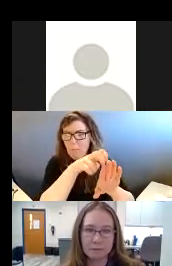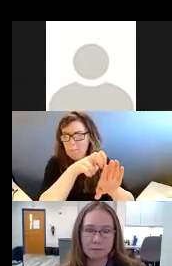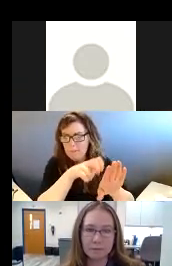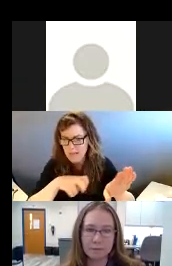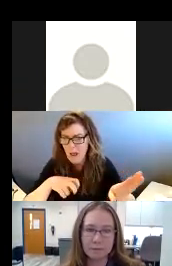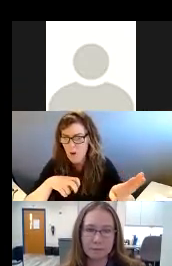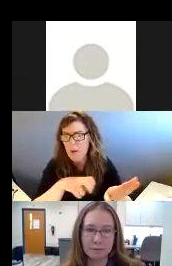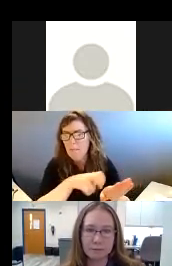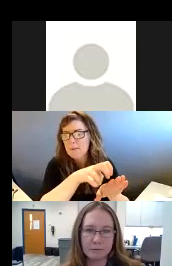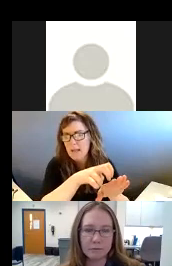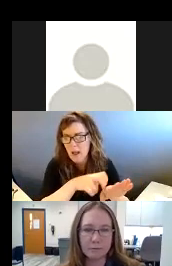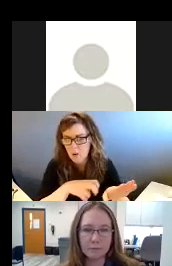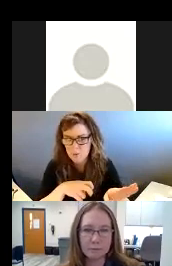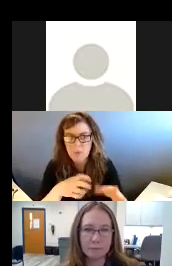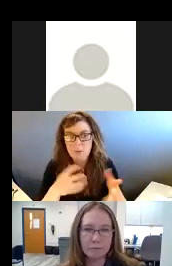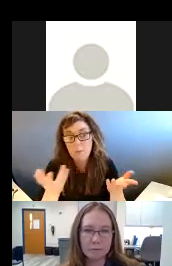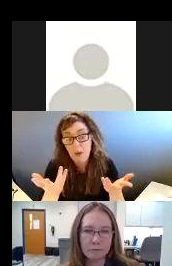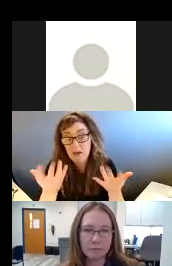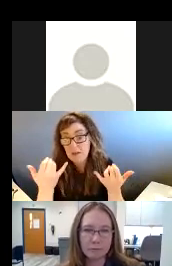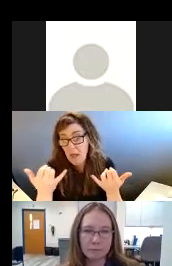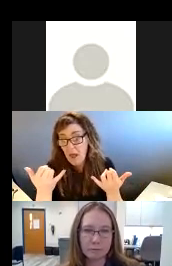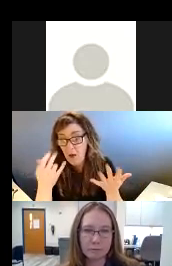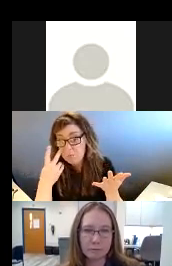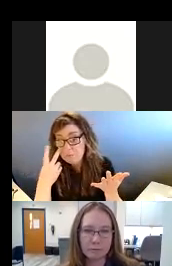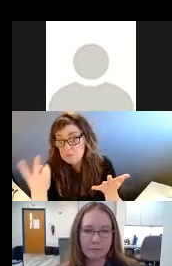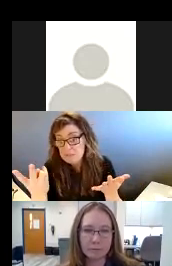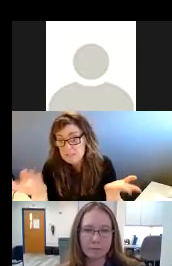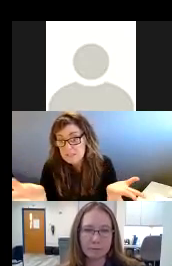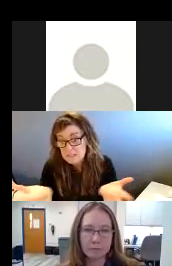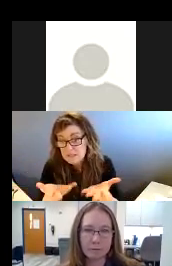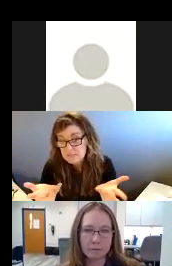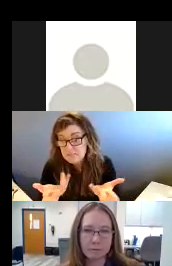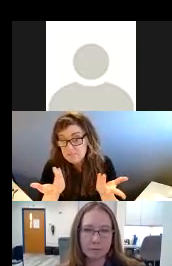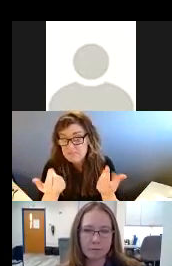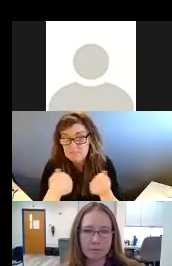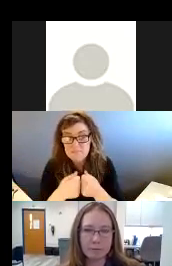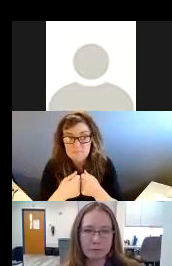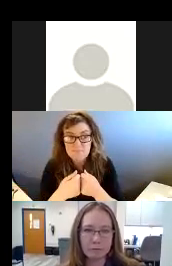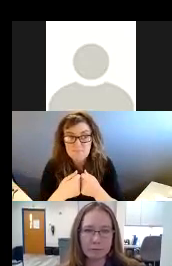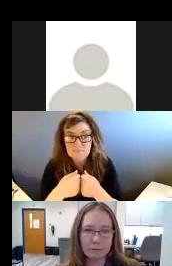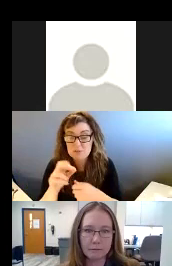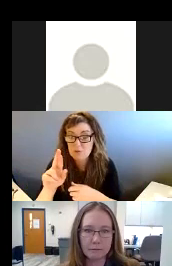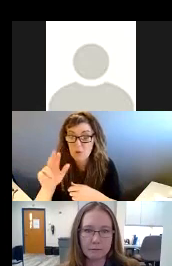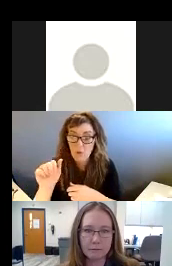BUT AT LEAST WE GET TO SEE, YOU KNOW, OKAY, SO YOU APPLIED THE RAMP ON THE INTERIOR LIKE WE